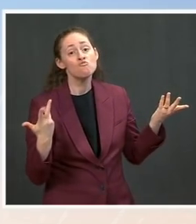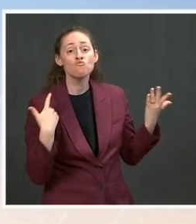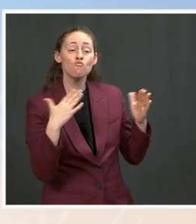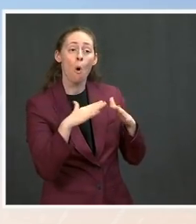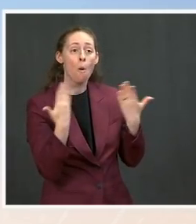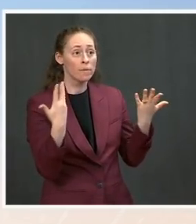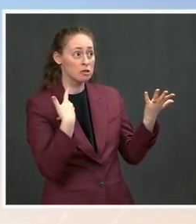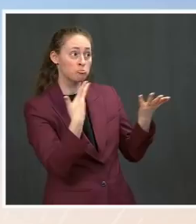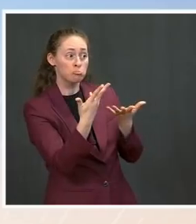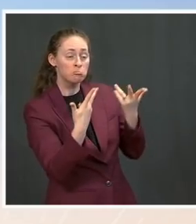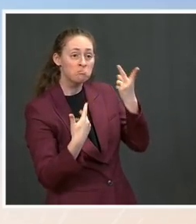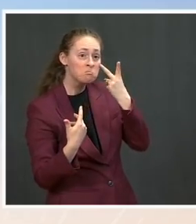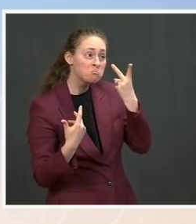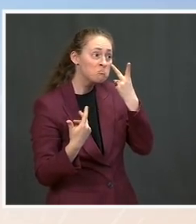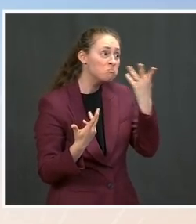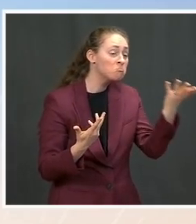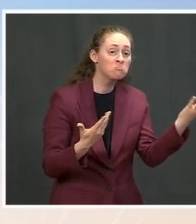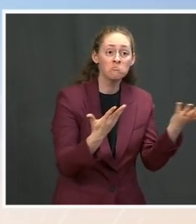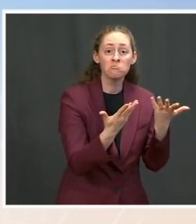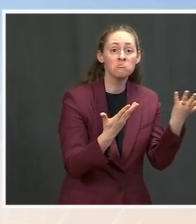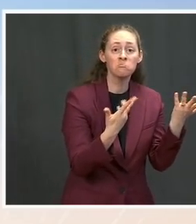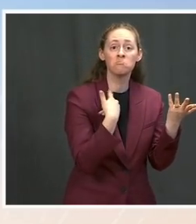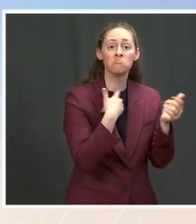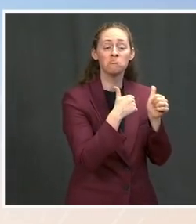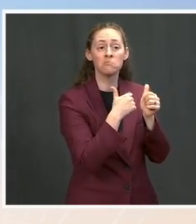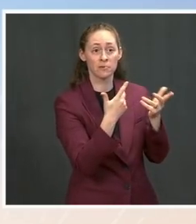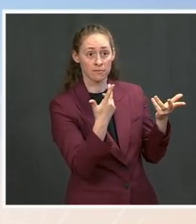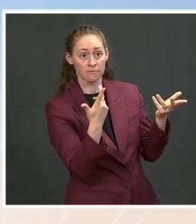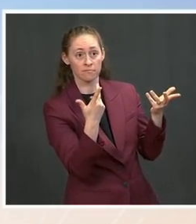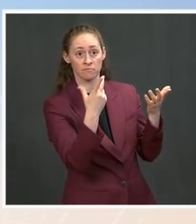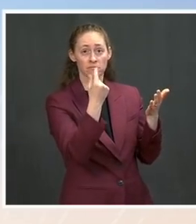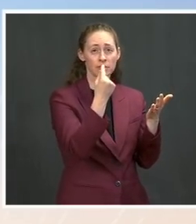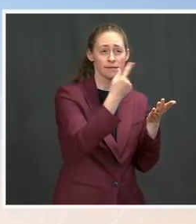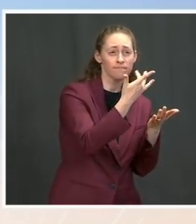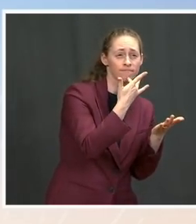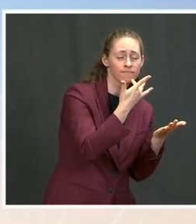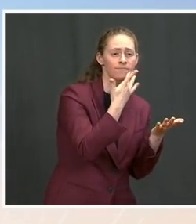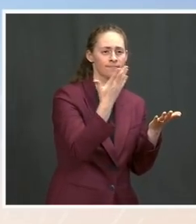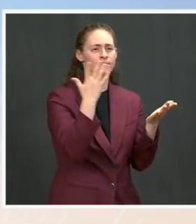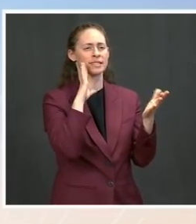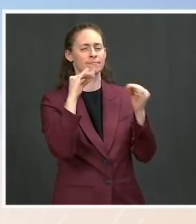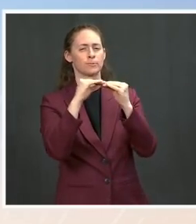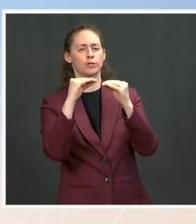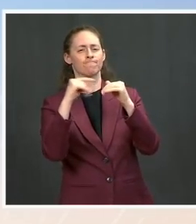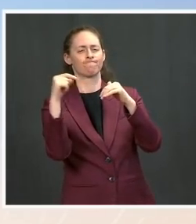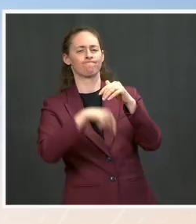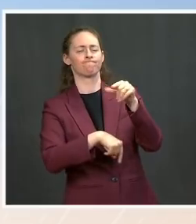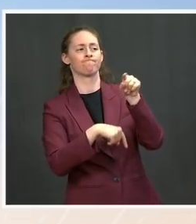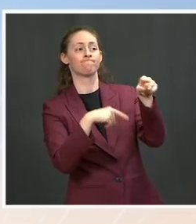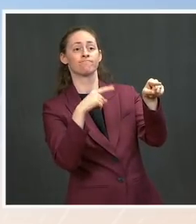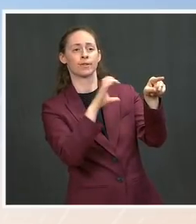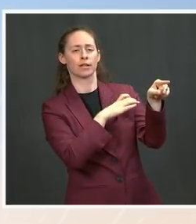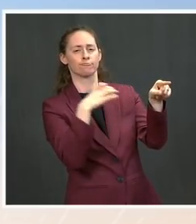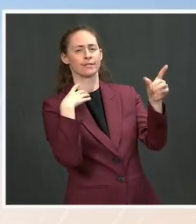but exactly what you're talking about is part of the discussion we're going to have with members of Congress. And there's an openness to smaller package,